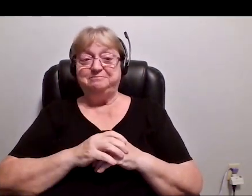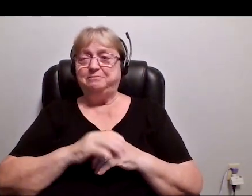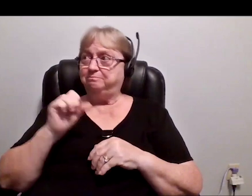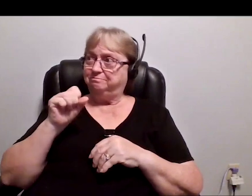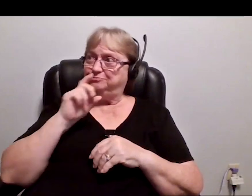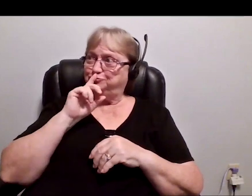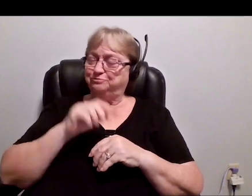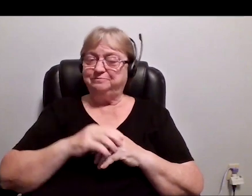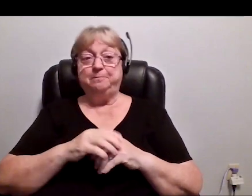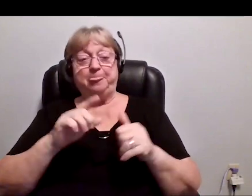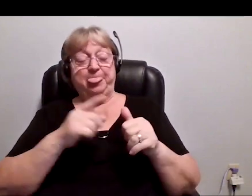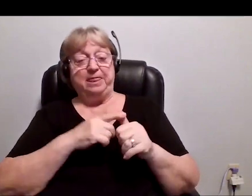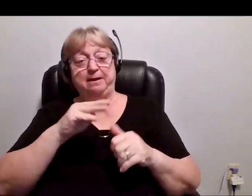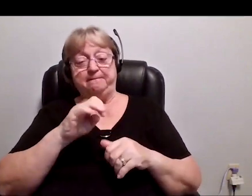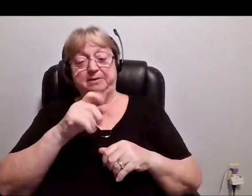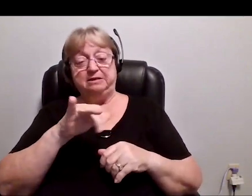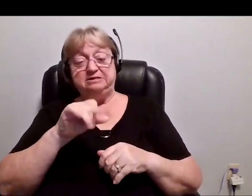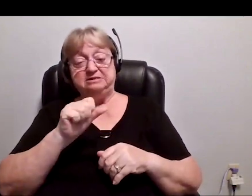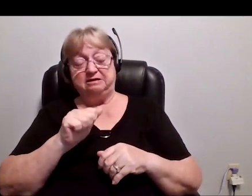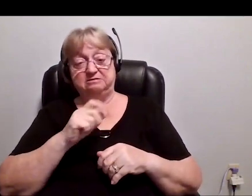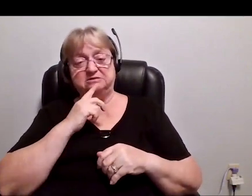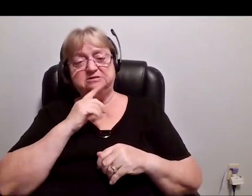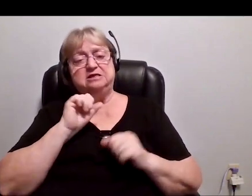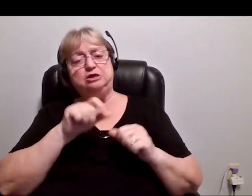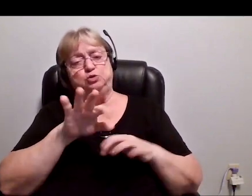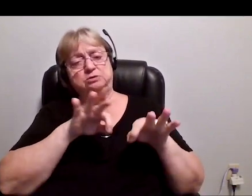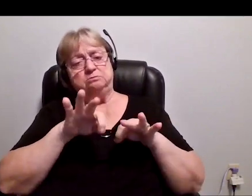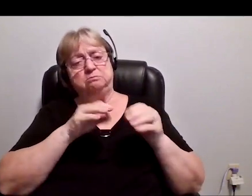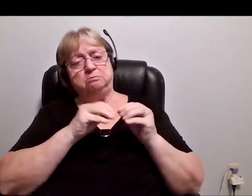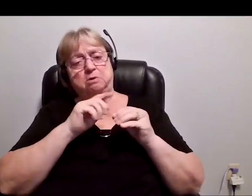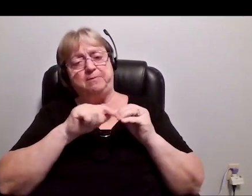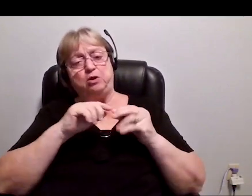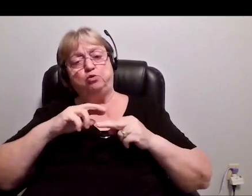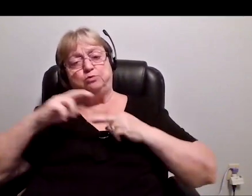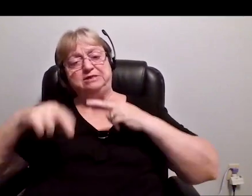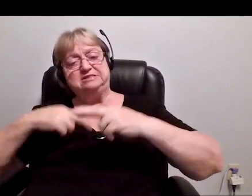First is from Melissa, who says, "Can you tell us more about recycling the filament?"